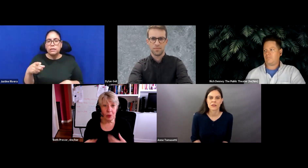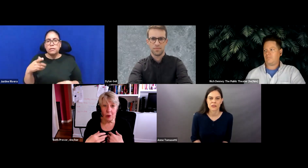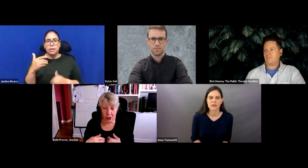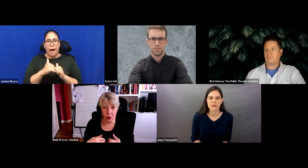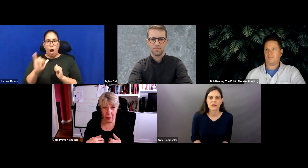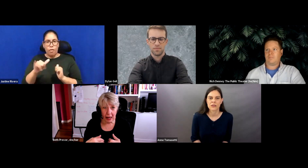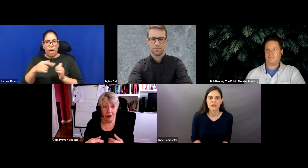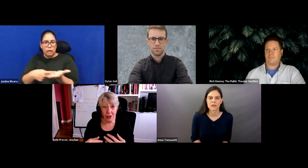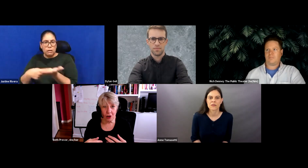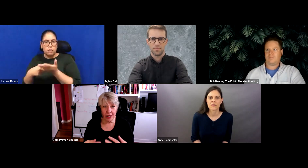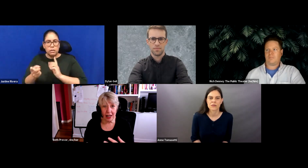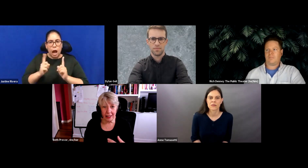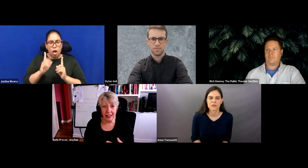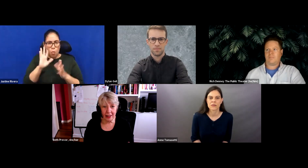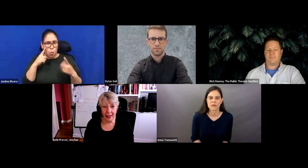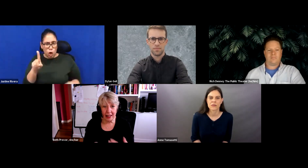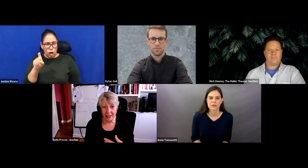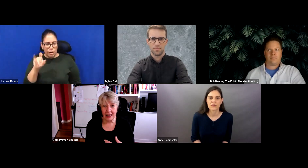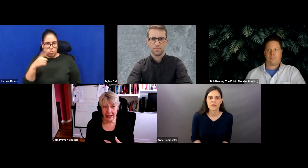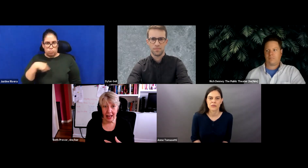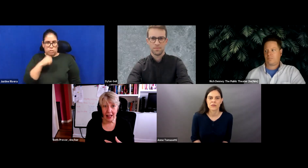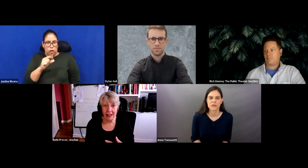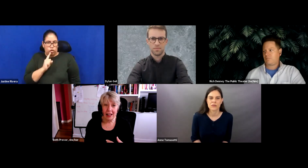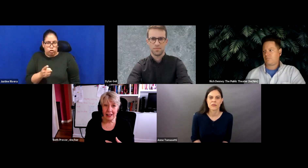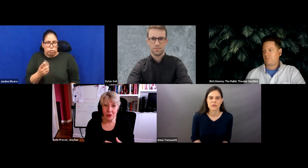we weren't sure about, so the idea that, as Anne said, this